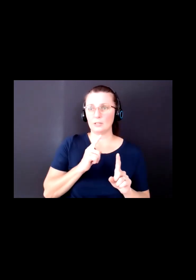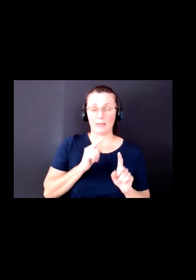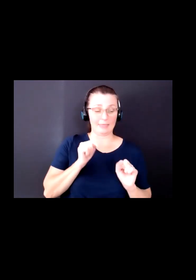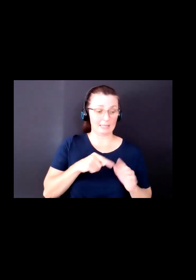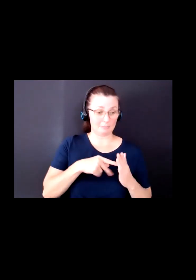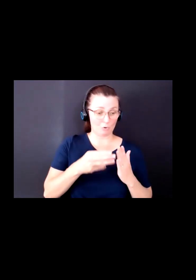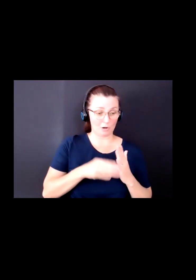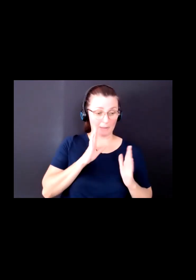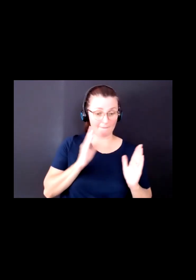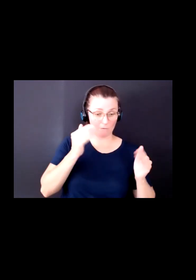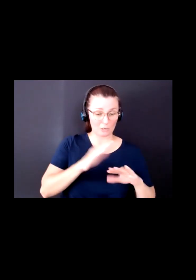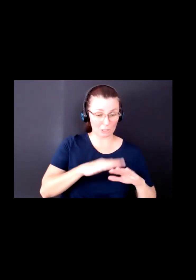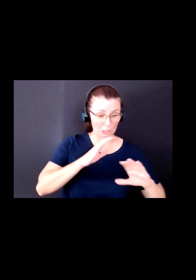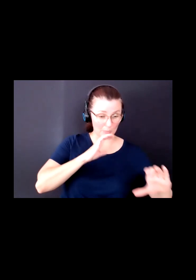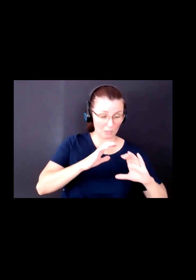communication. Now we're going to talk about some of the basic